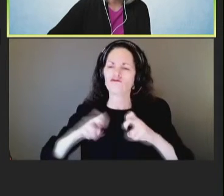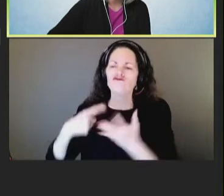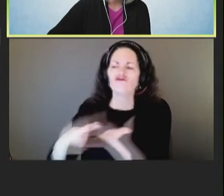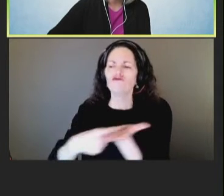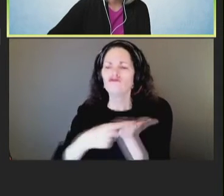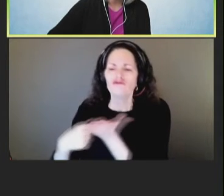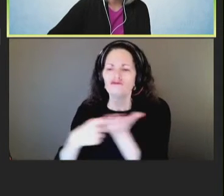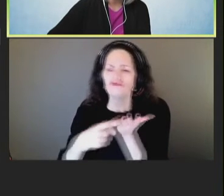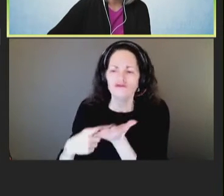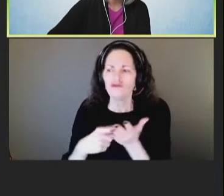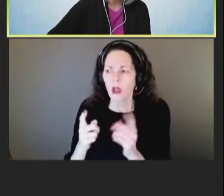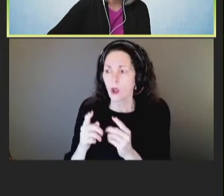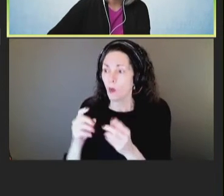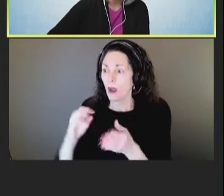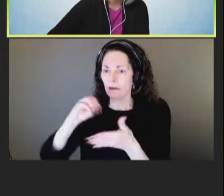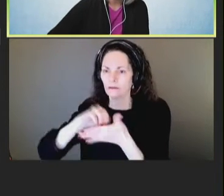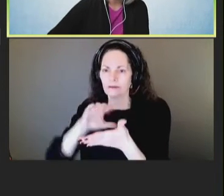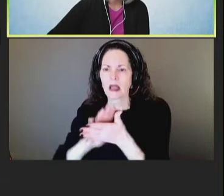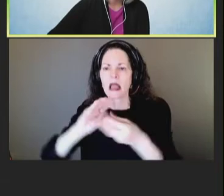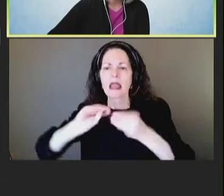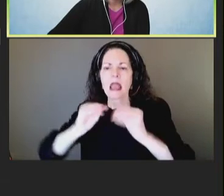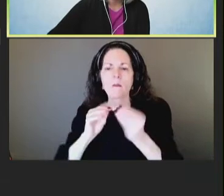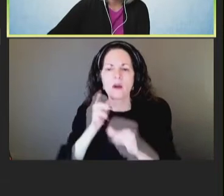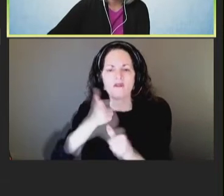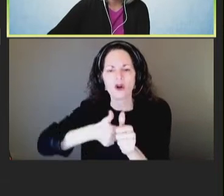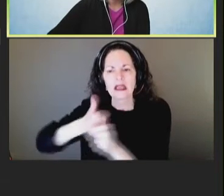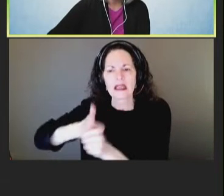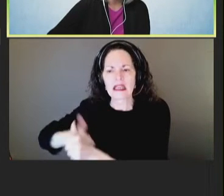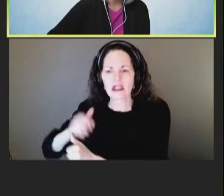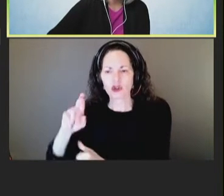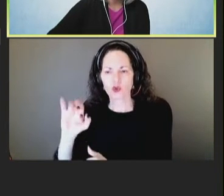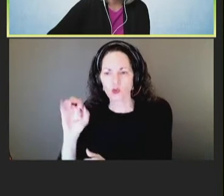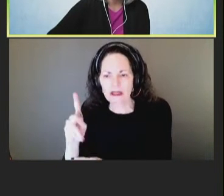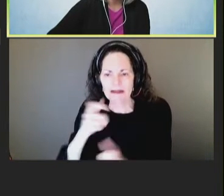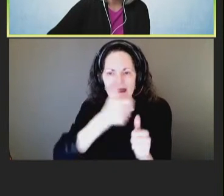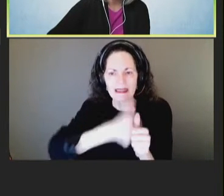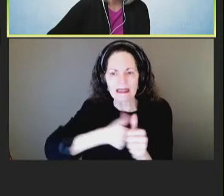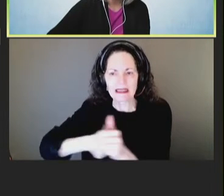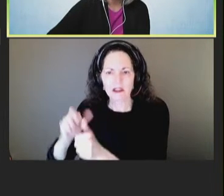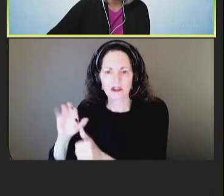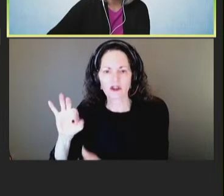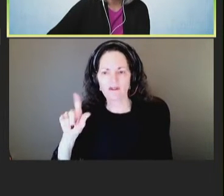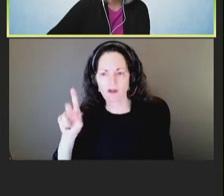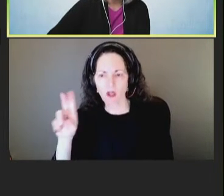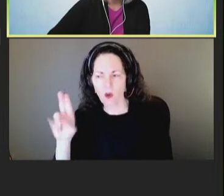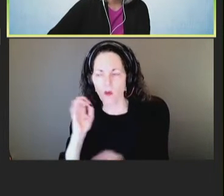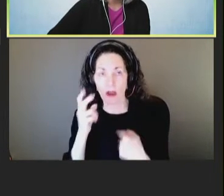and then those decisions are implemented based on timing and funding availability.